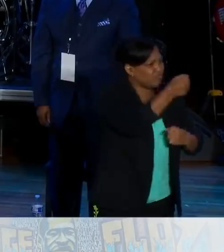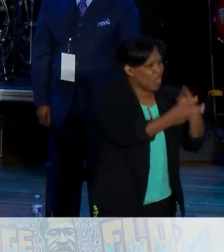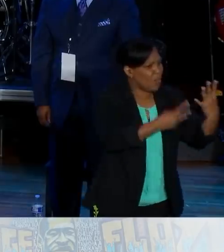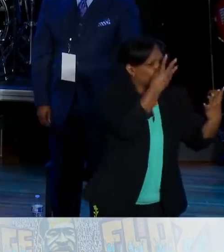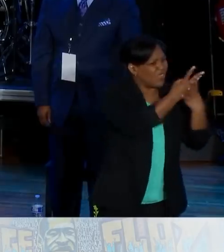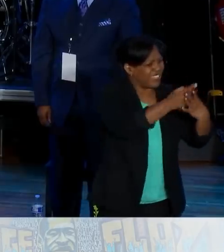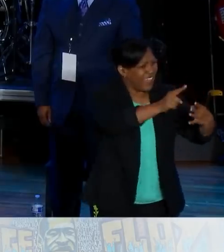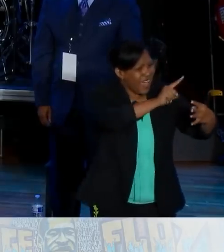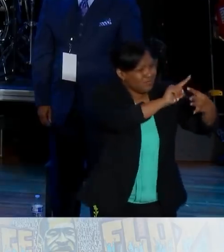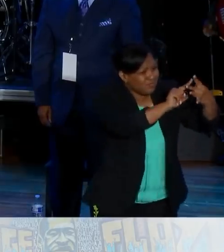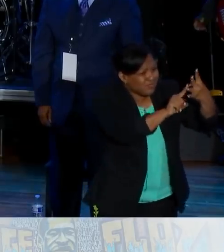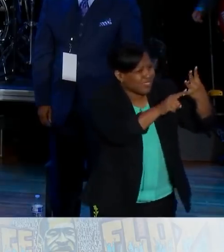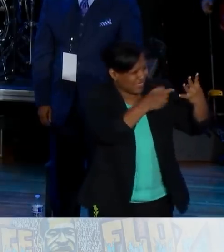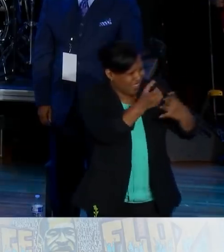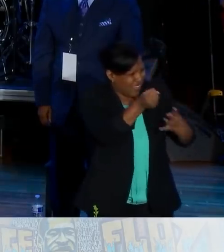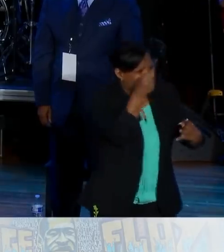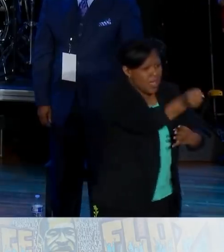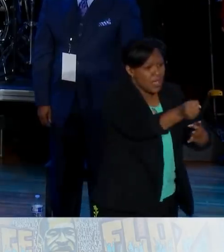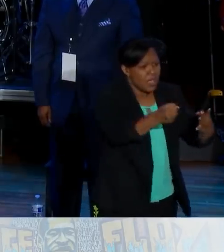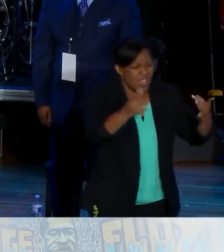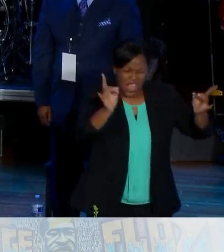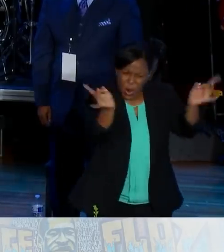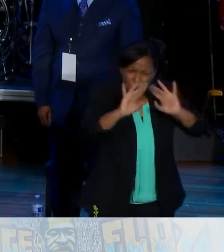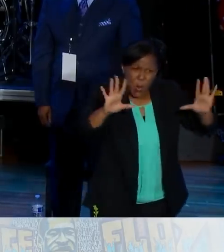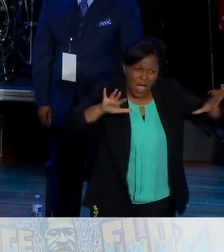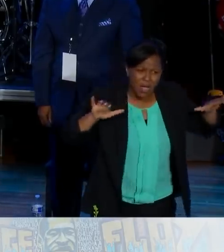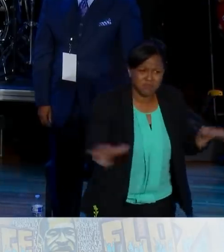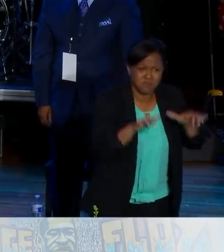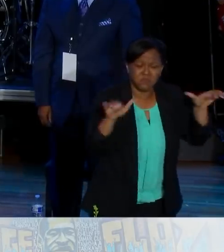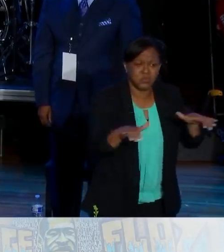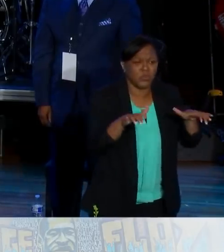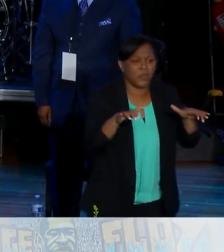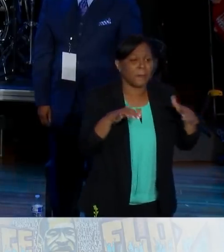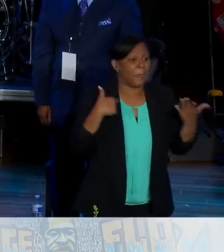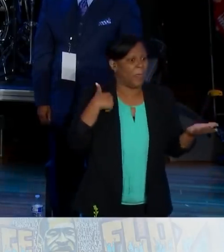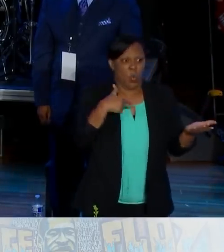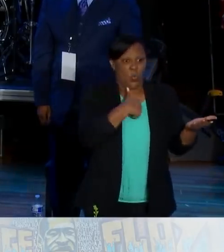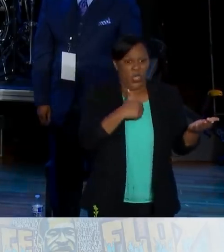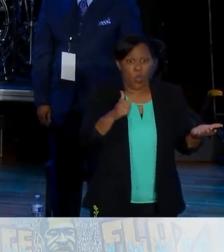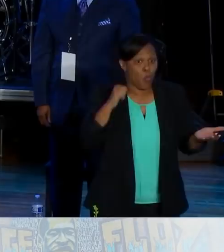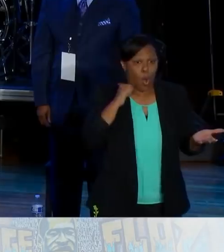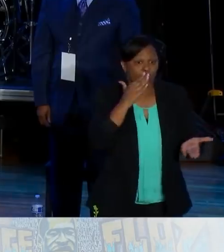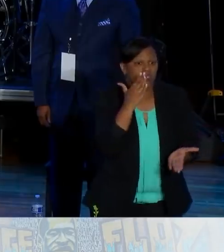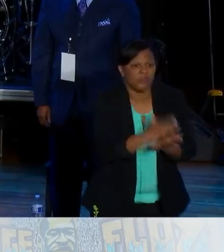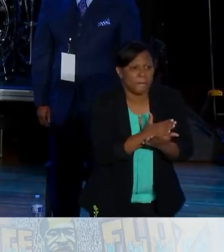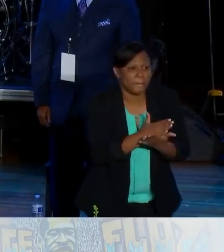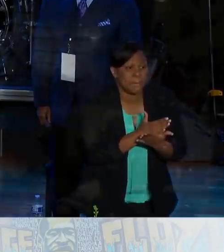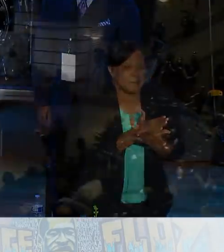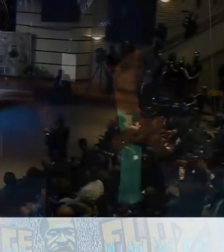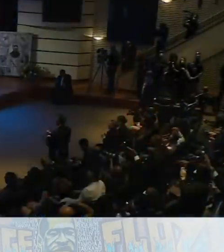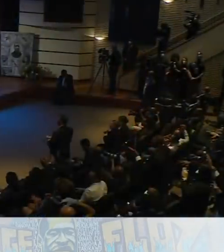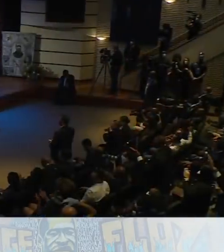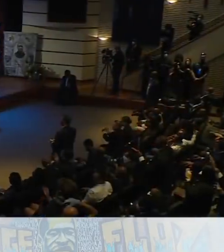TIME IS OUT FOR YOU FILIBUSTERING AND TRYING TO STALL YOUR ARM OF JUSTICE.